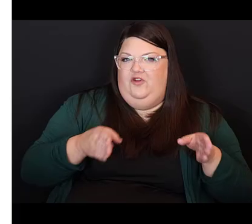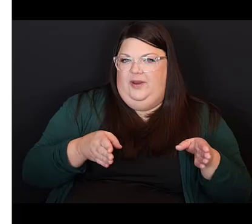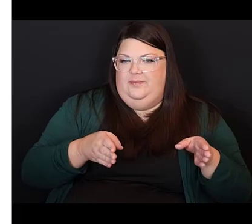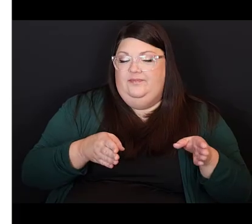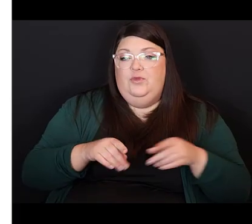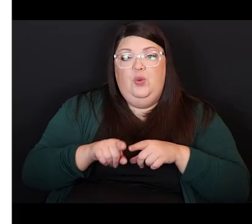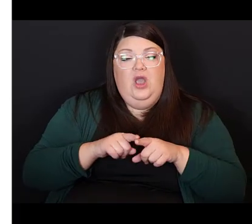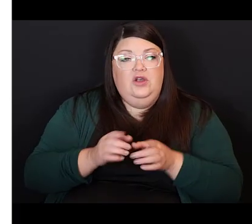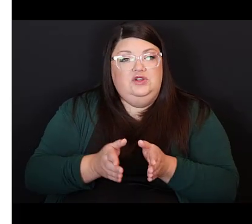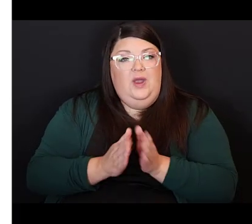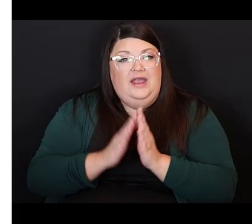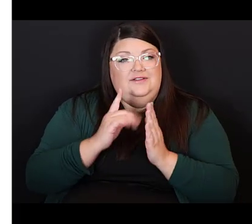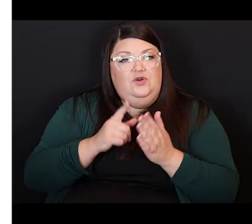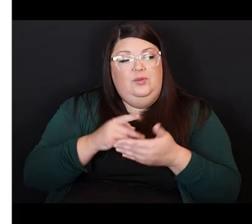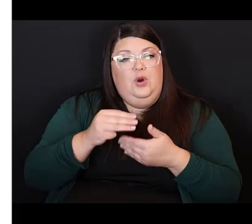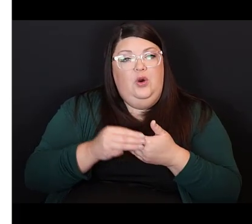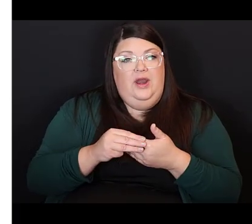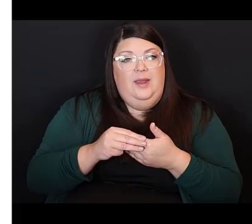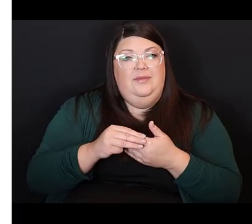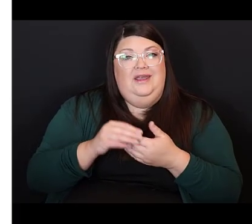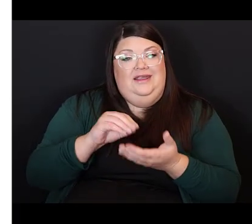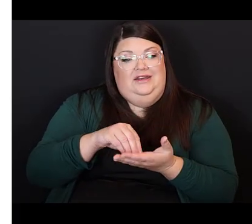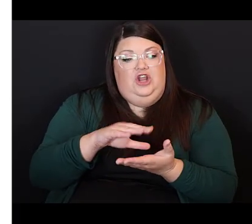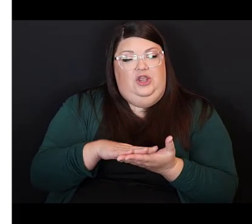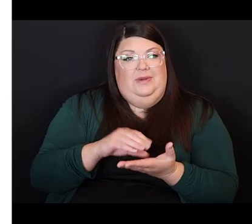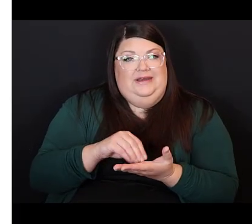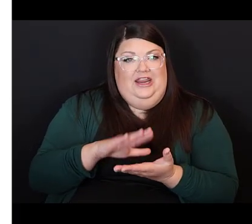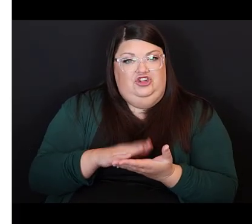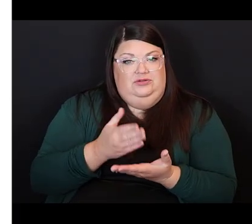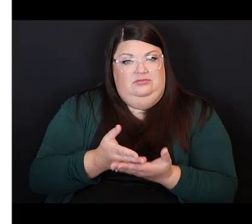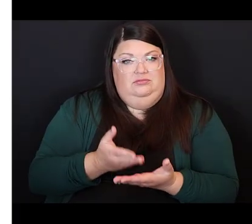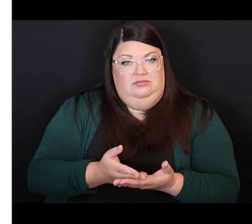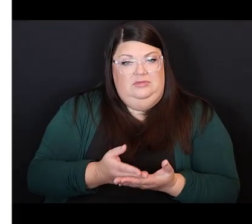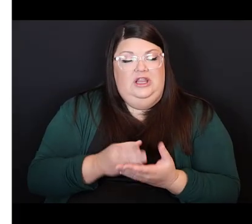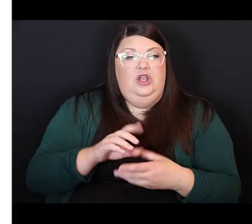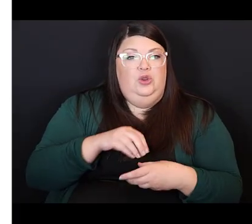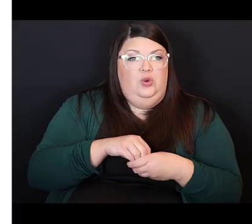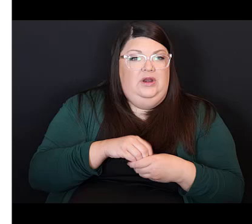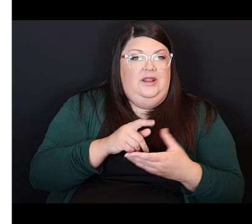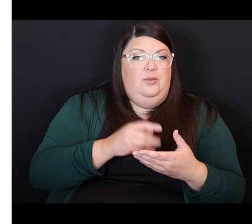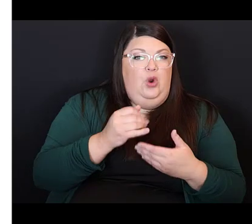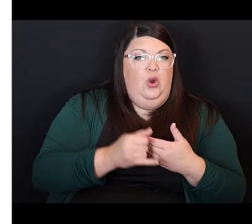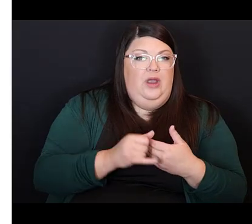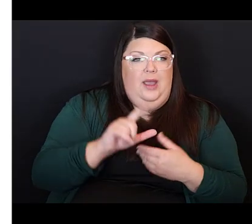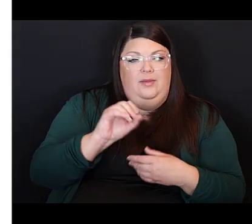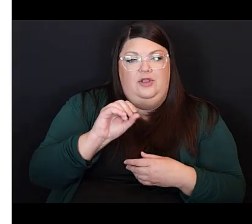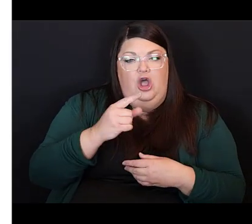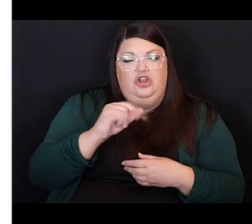We also asked for program documentation, including the program logic model, which we collectively